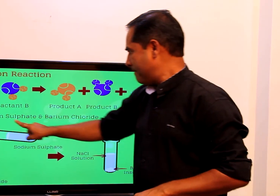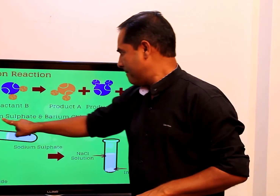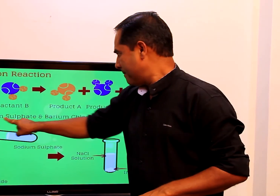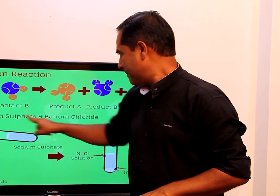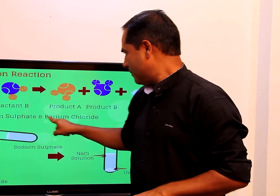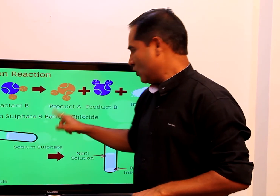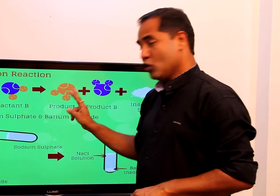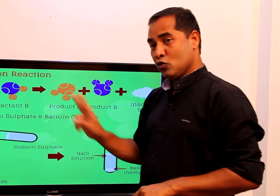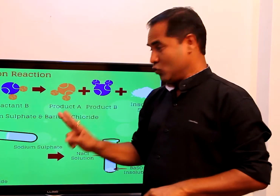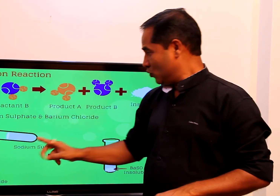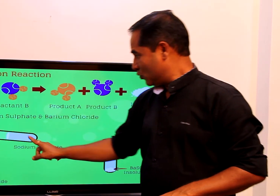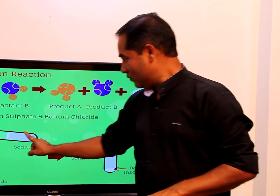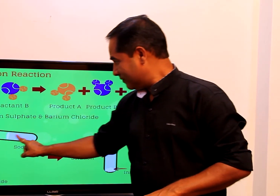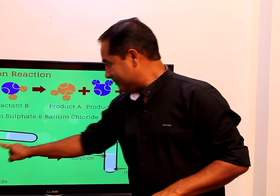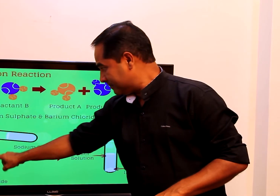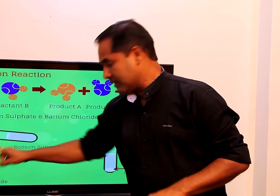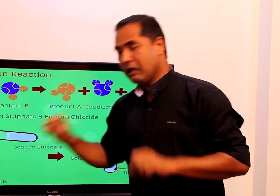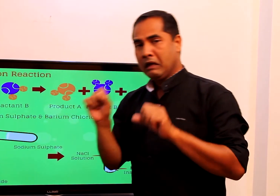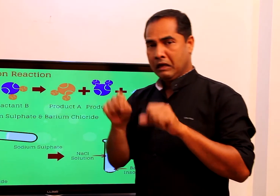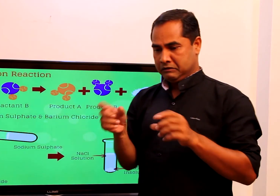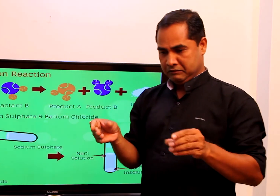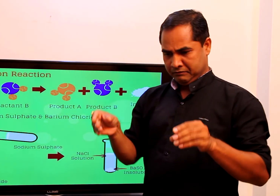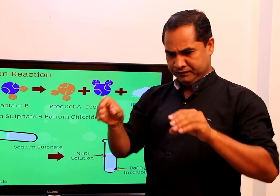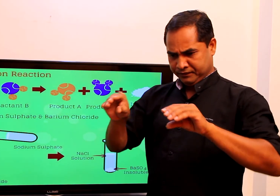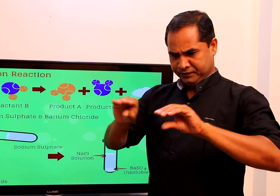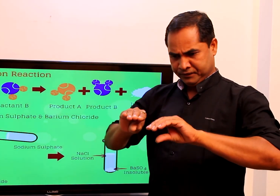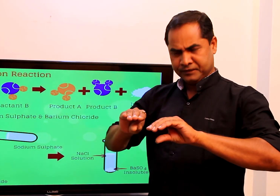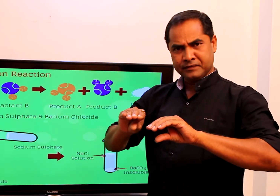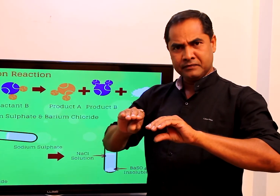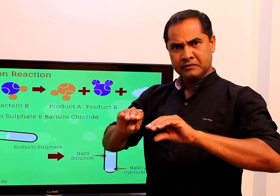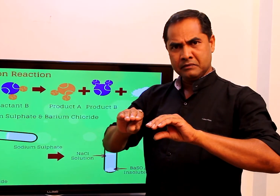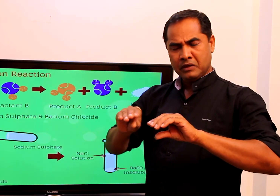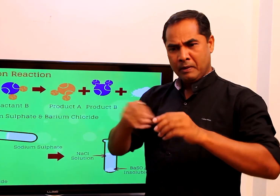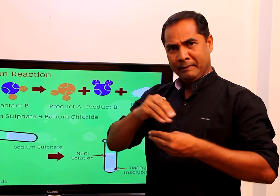sodium sulphate and barium chloride, when this reaction occurs, when we mix these